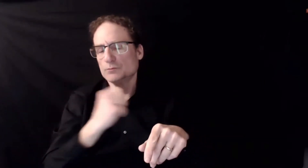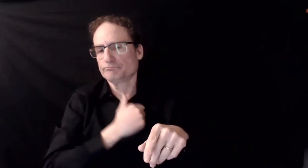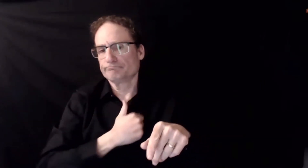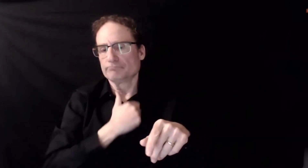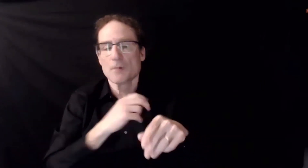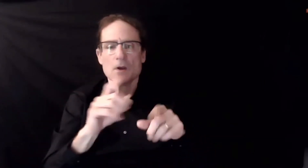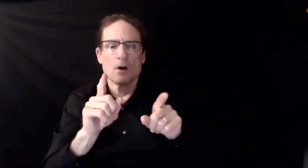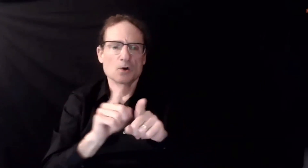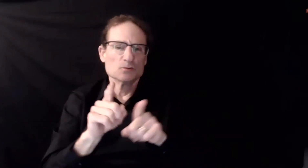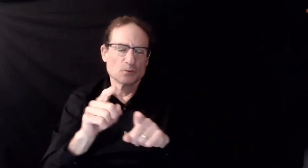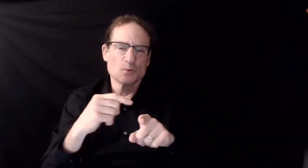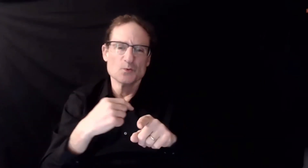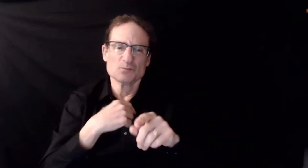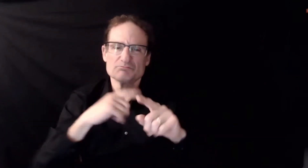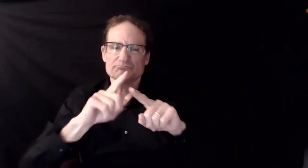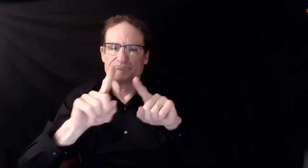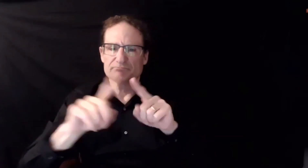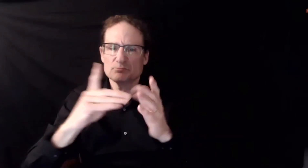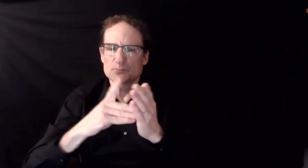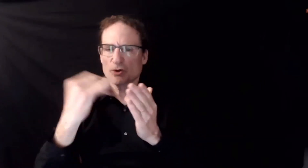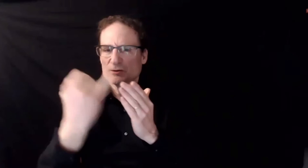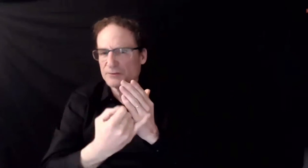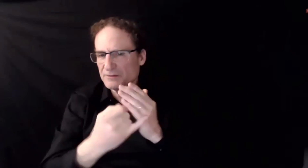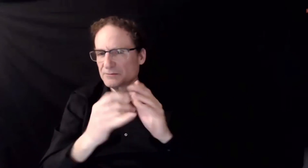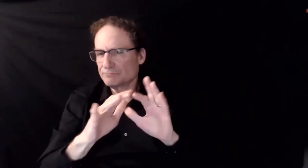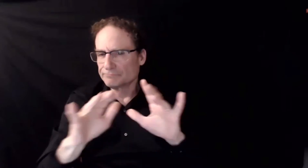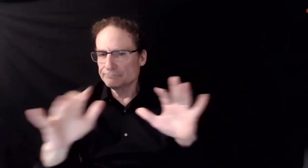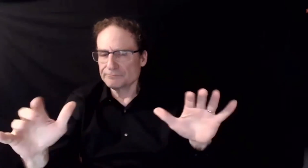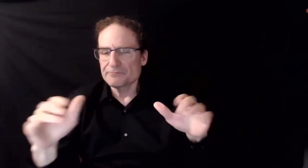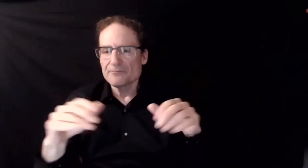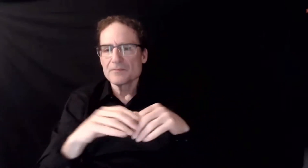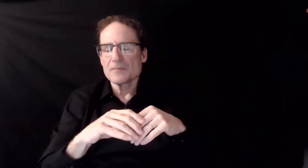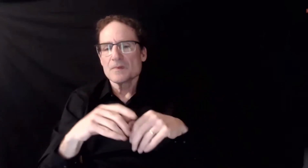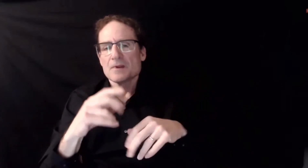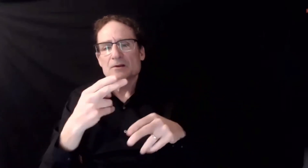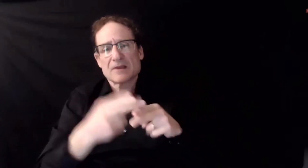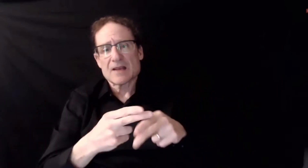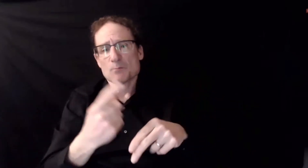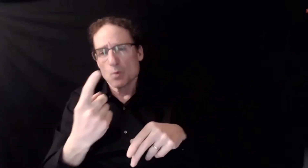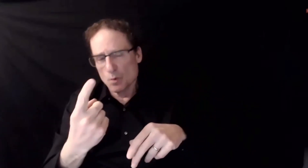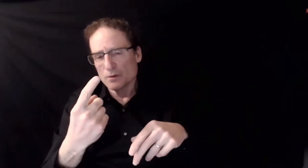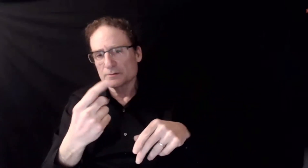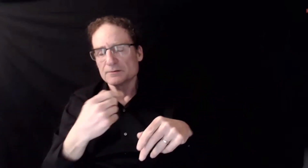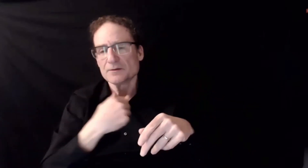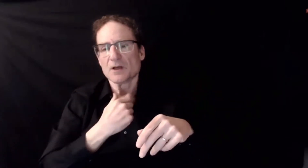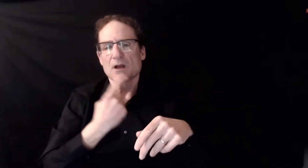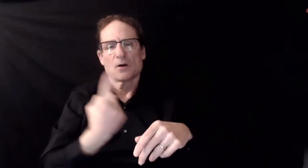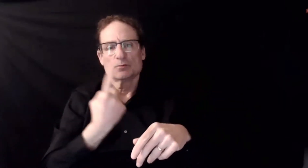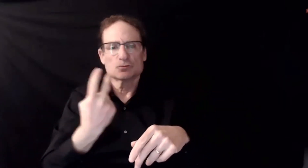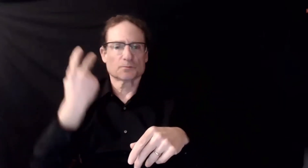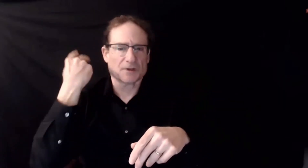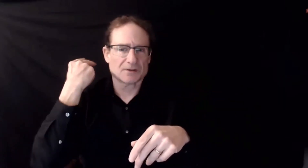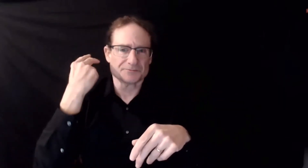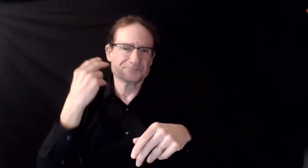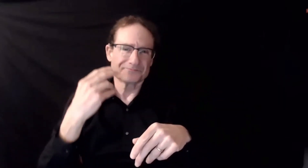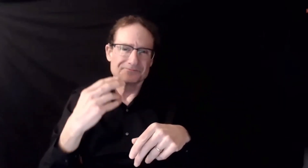Another highlight, I apologize, I'm just referring to my notes, is the various projects that we completed.